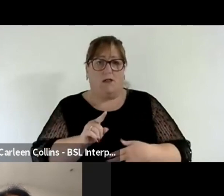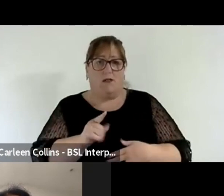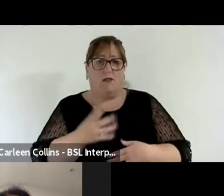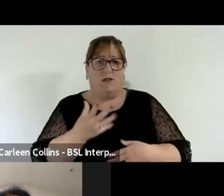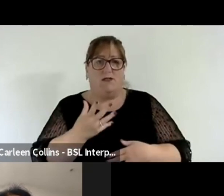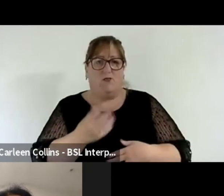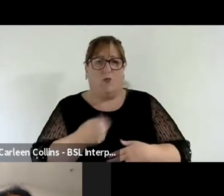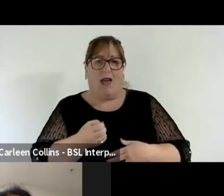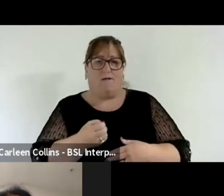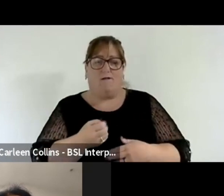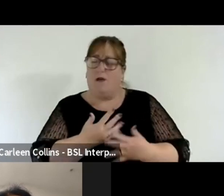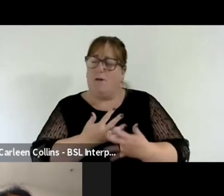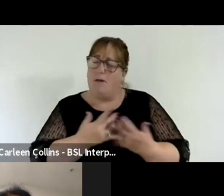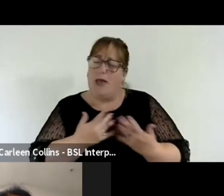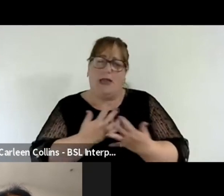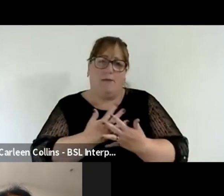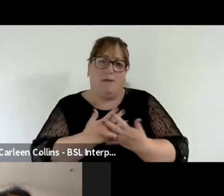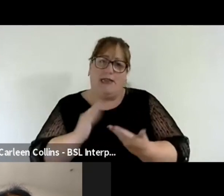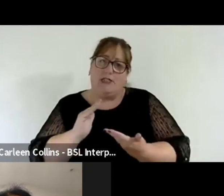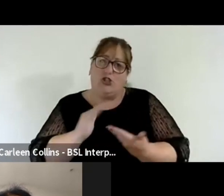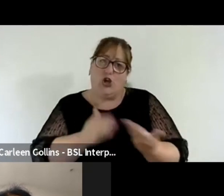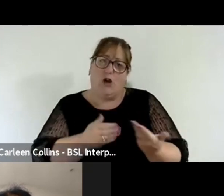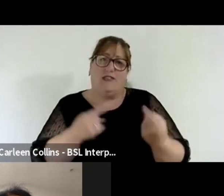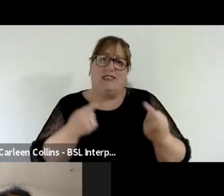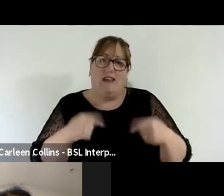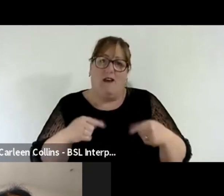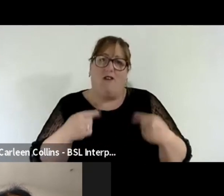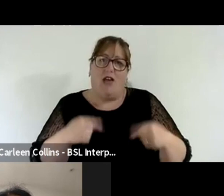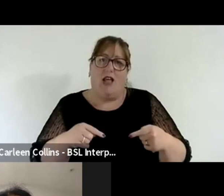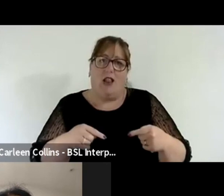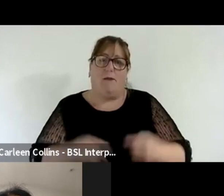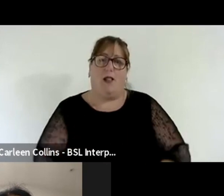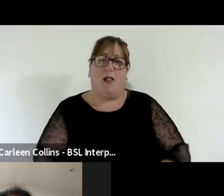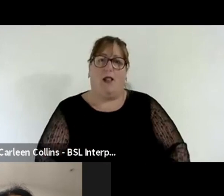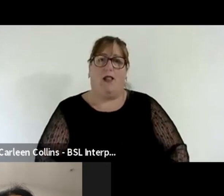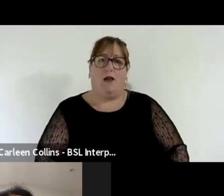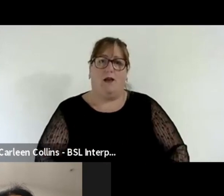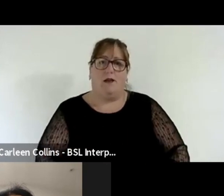particularly if some of that mental health, we don't know what can cause it, but we're certainly here to help.